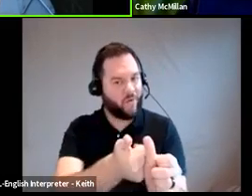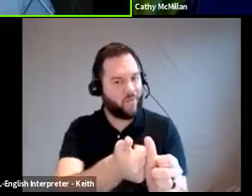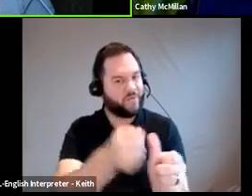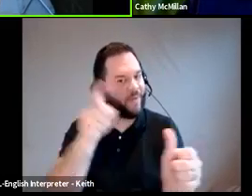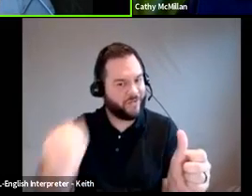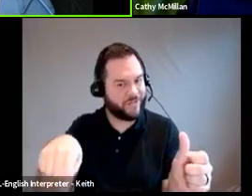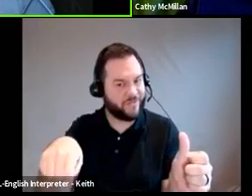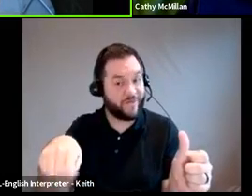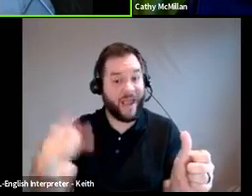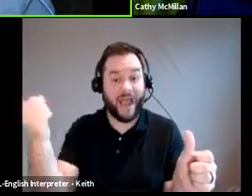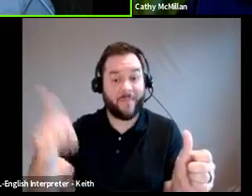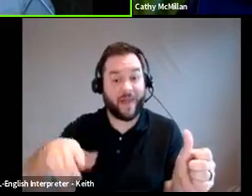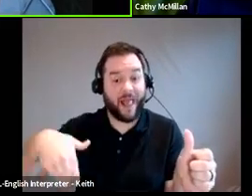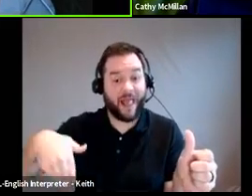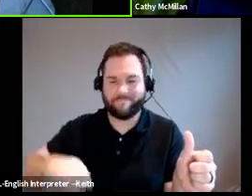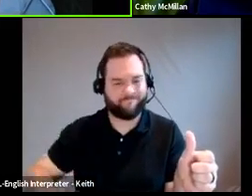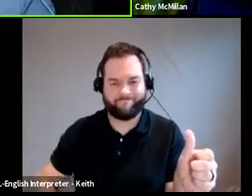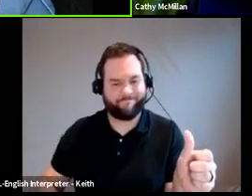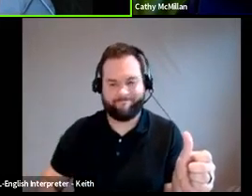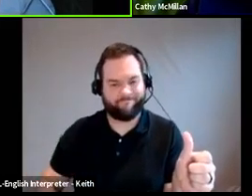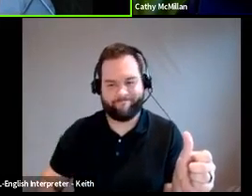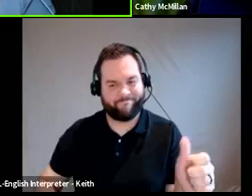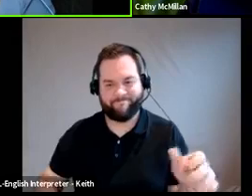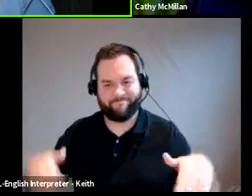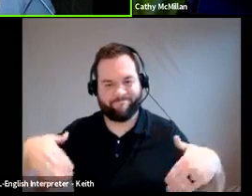And they're supposed to be following that now.